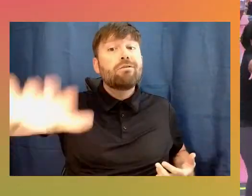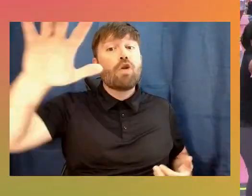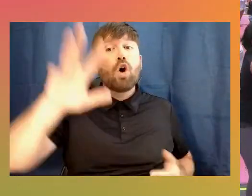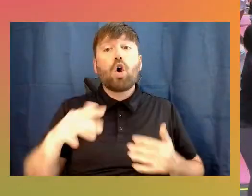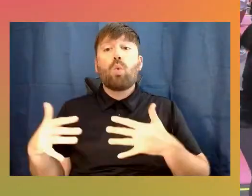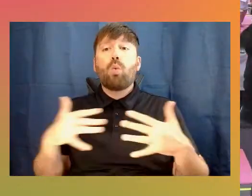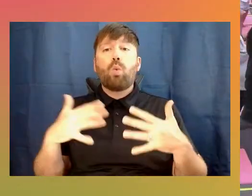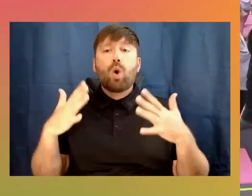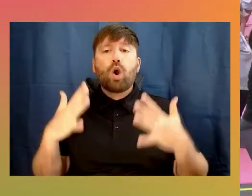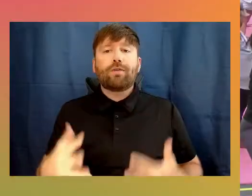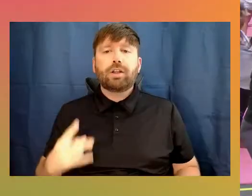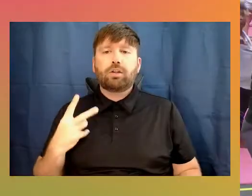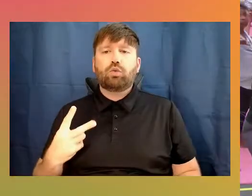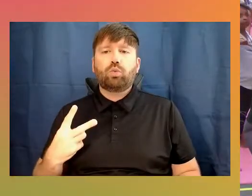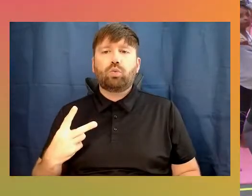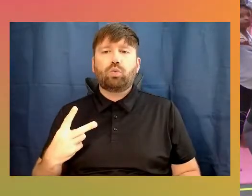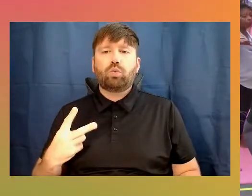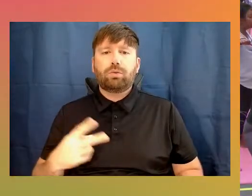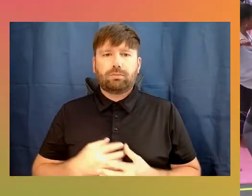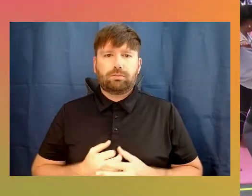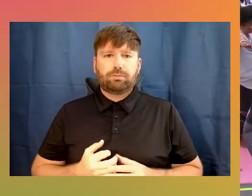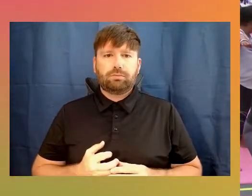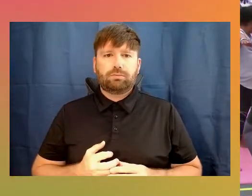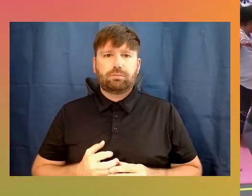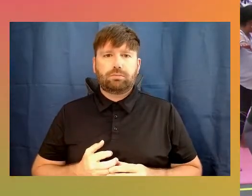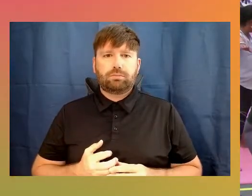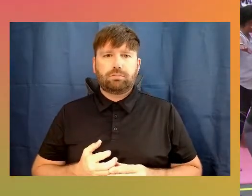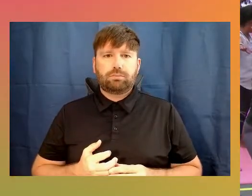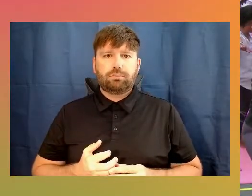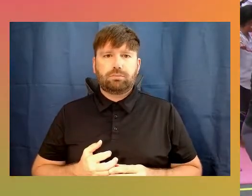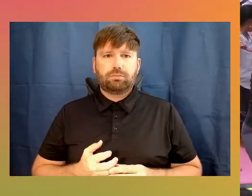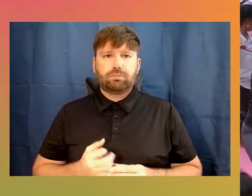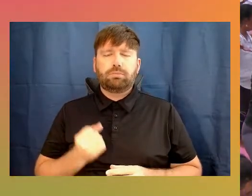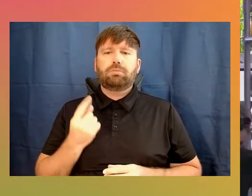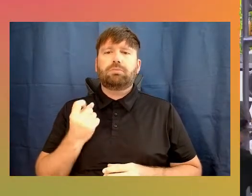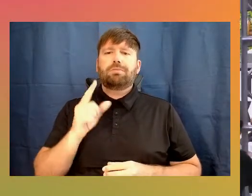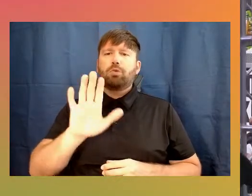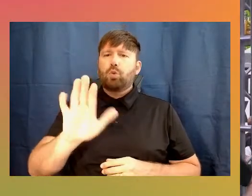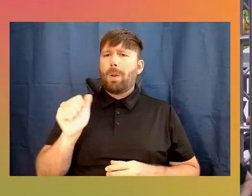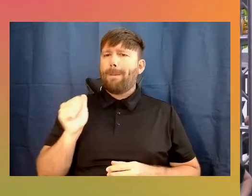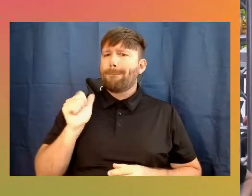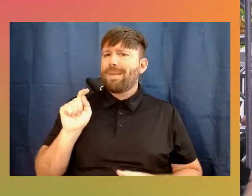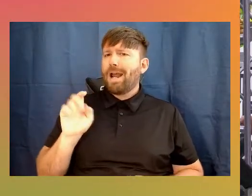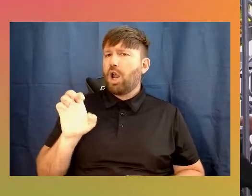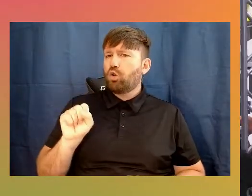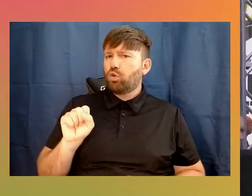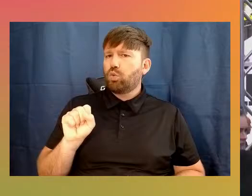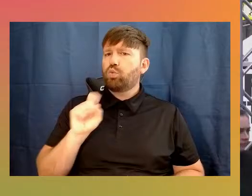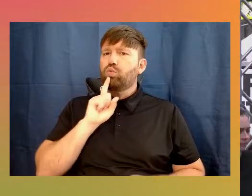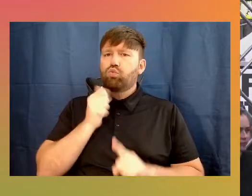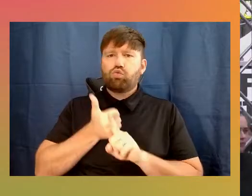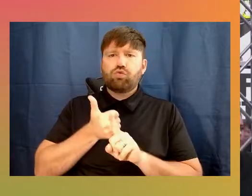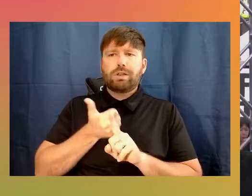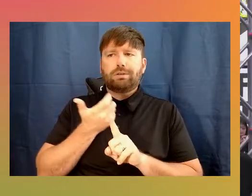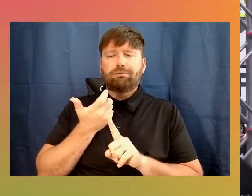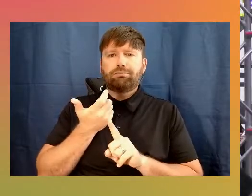ARM UP. AS YOU COME UP, RIGHT ARM REACHES FORWARD, FINDING.